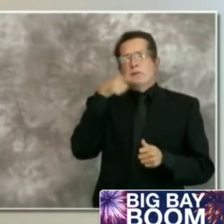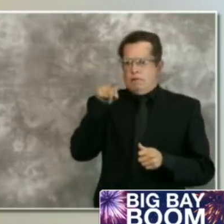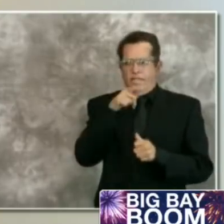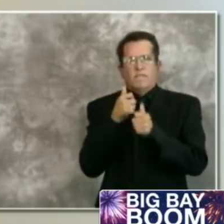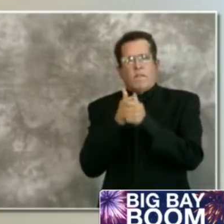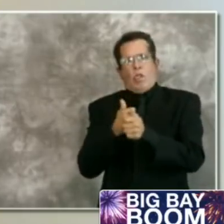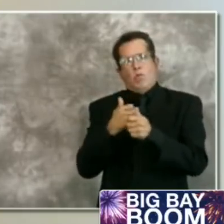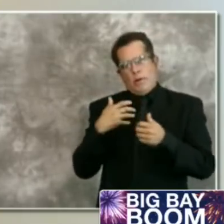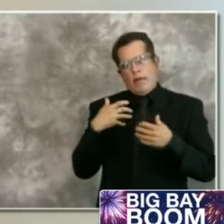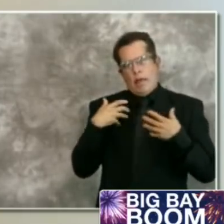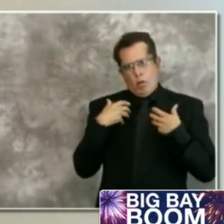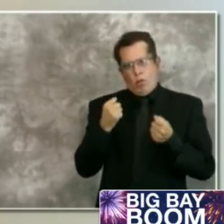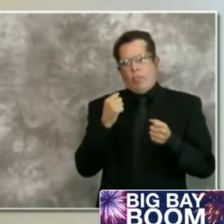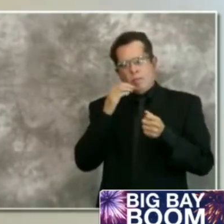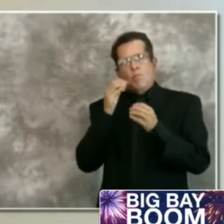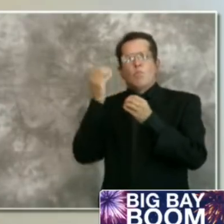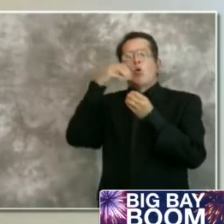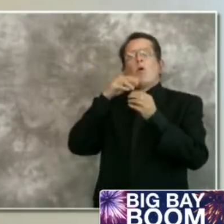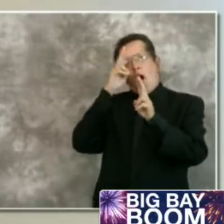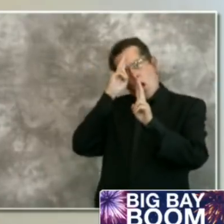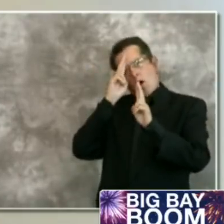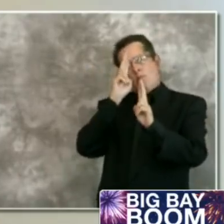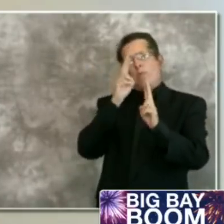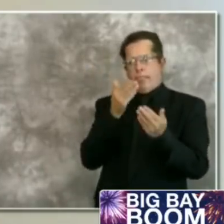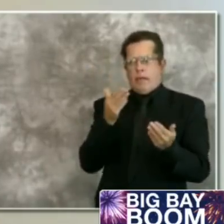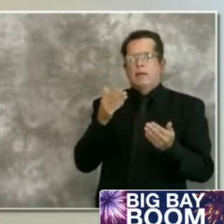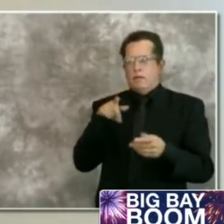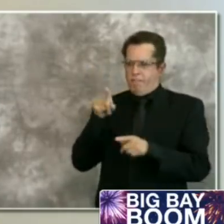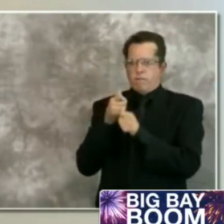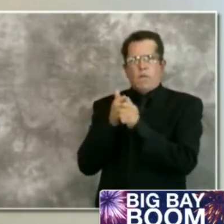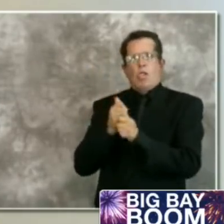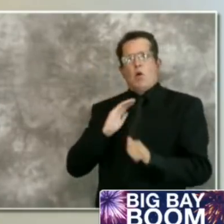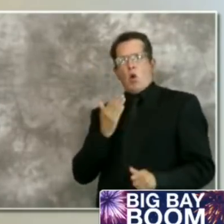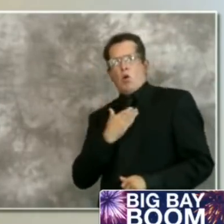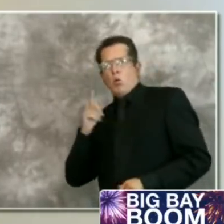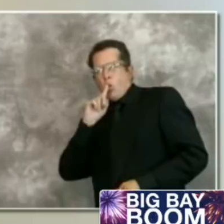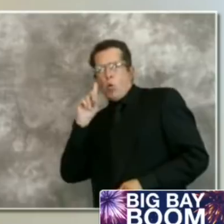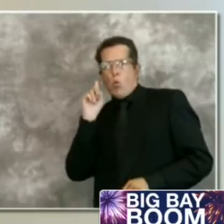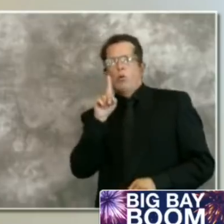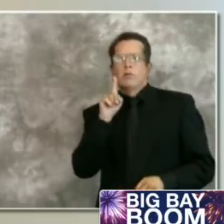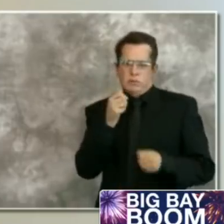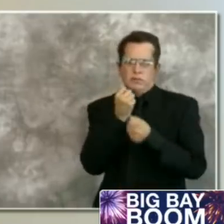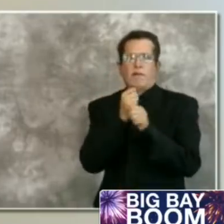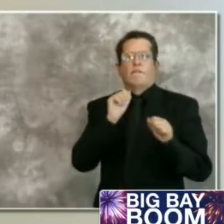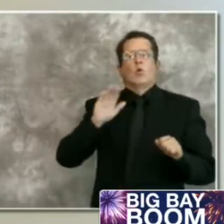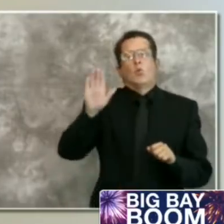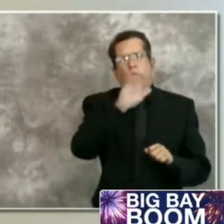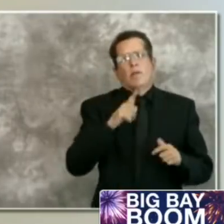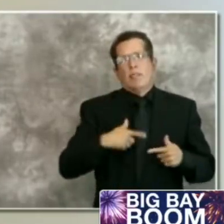WILL SET US BACK TO THE REGION. THE MOST PATRIOTIC THING WE CAN DO ON THE JULY 4TH WEEKEND HERE IN THE PUBLIC